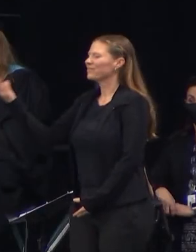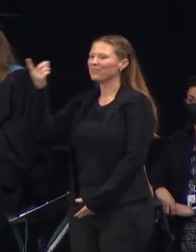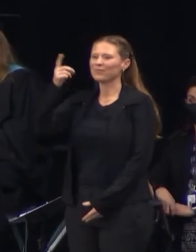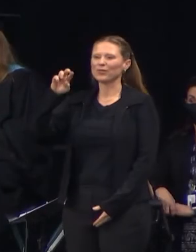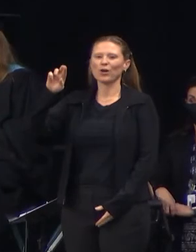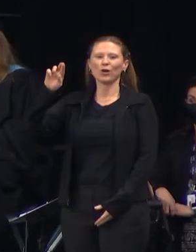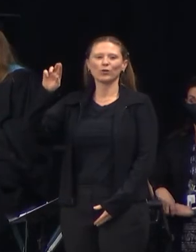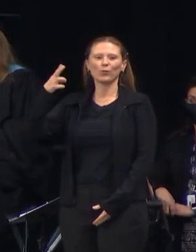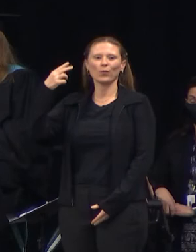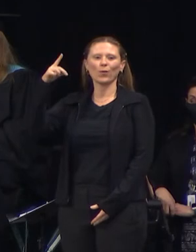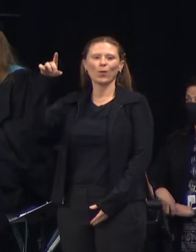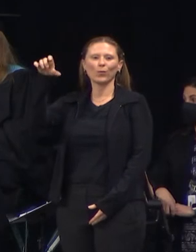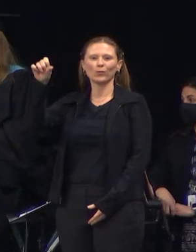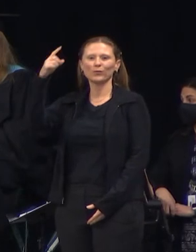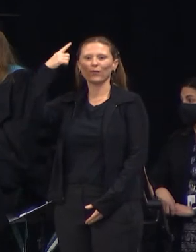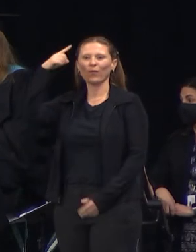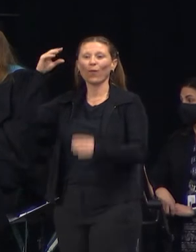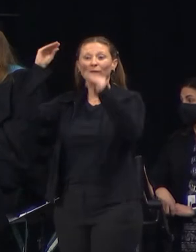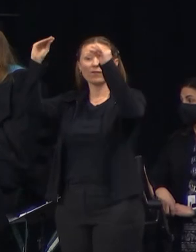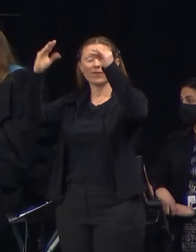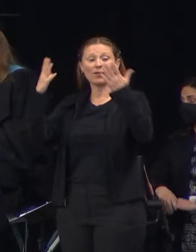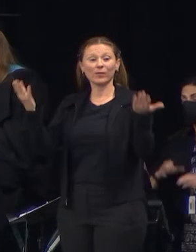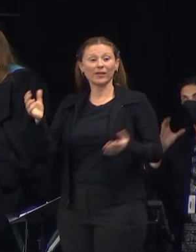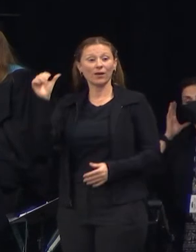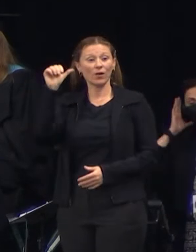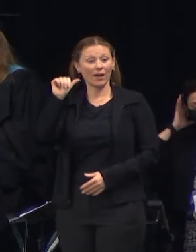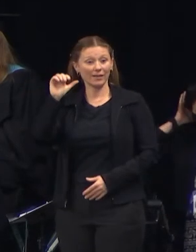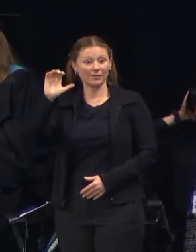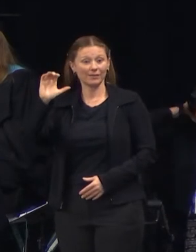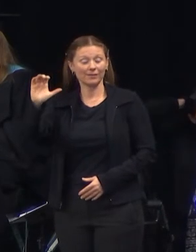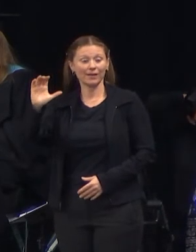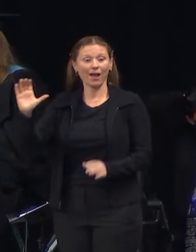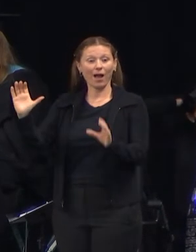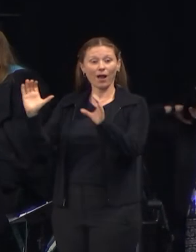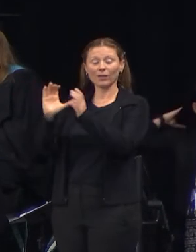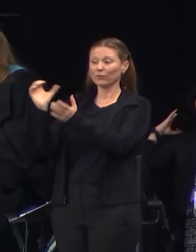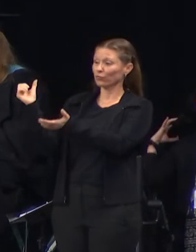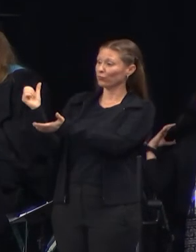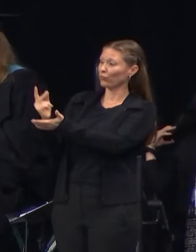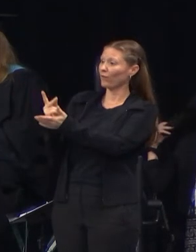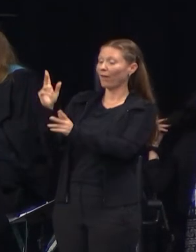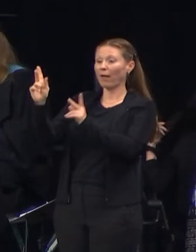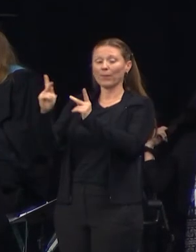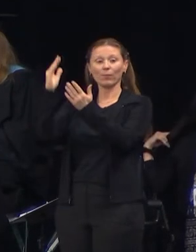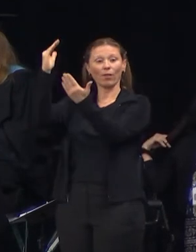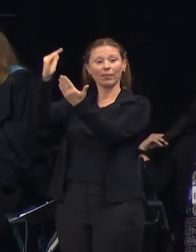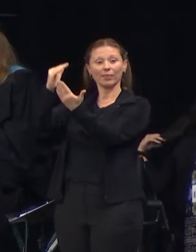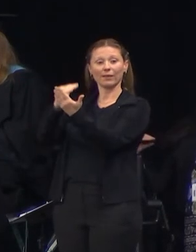on behalf of the faculty of Austin Community College, I certify that persons listed in the official program